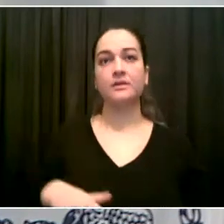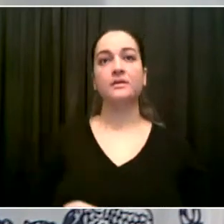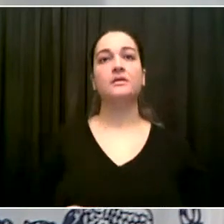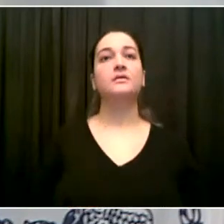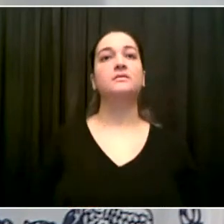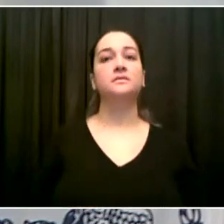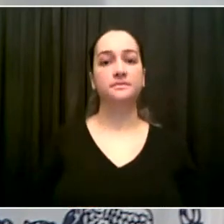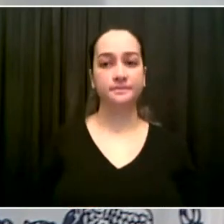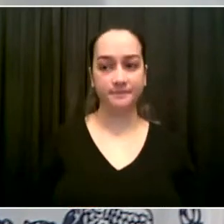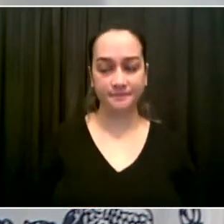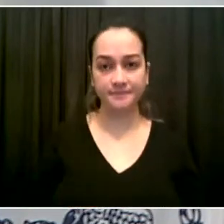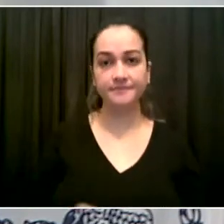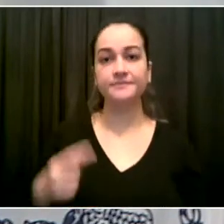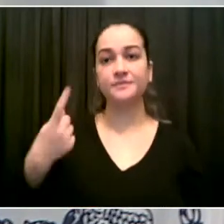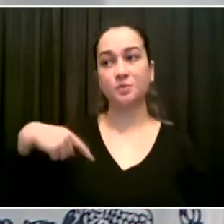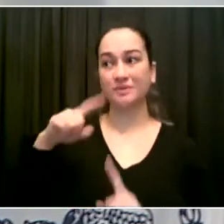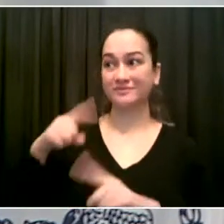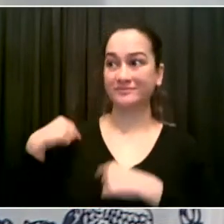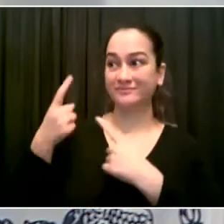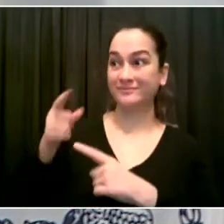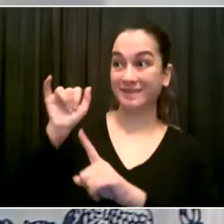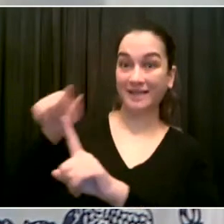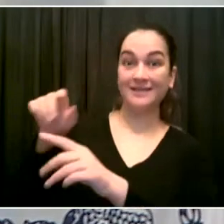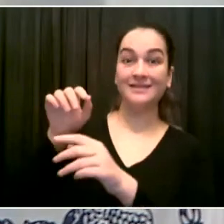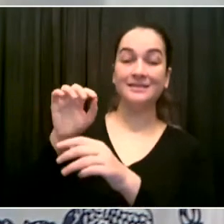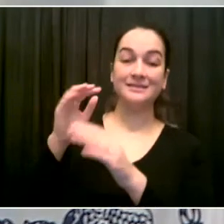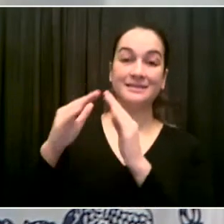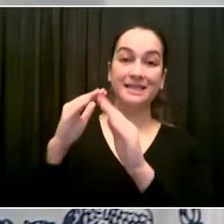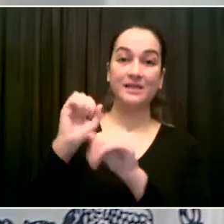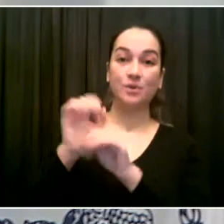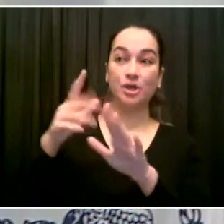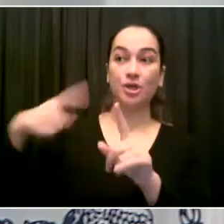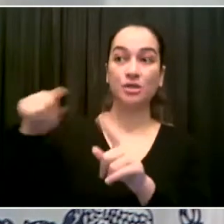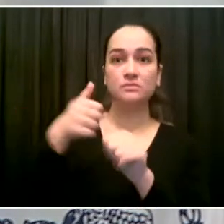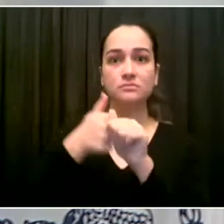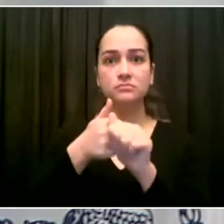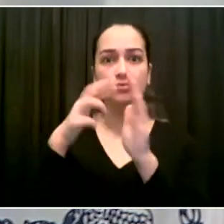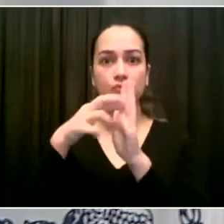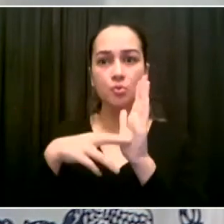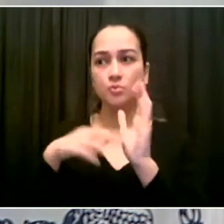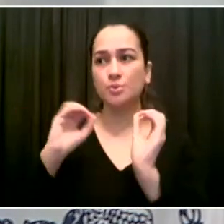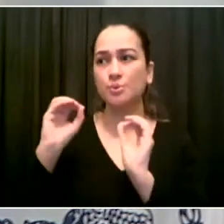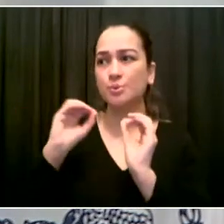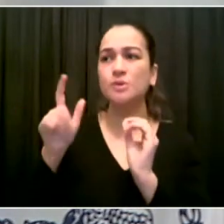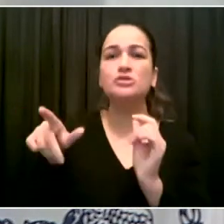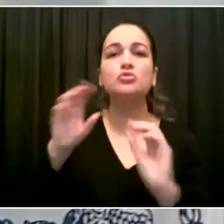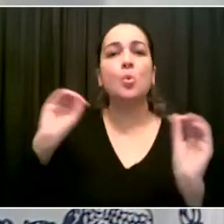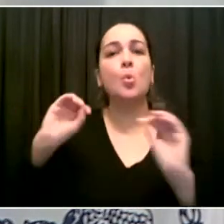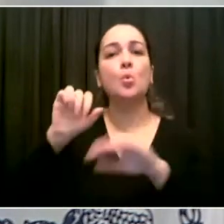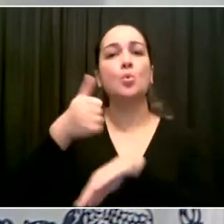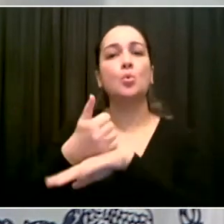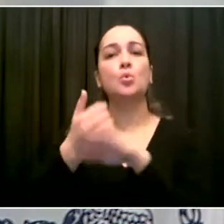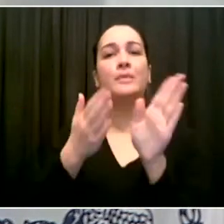BRING BACK PEOPLE AWAY THAT FOLLOWS TO YLAOUT AND HOW TO KEEP WORK